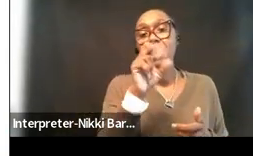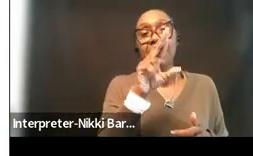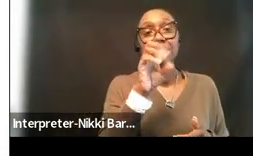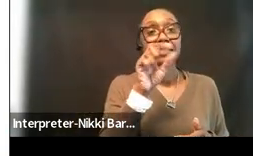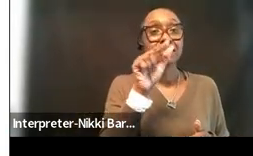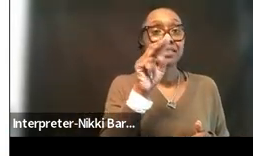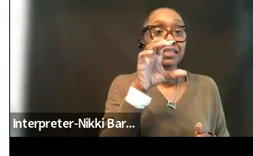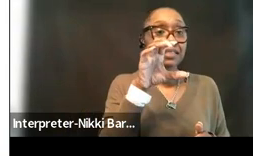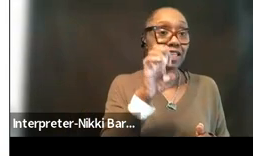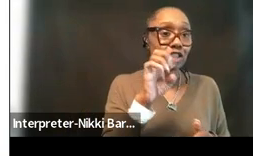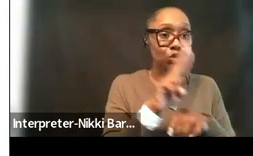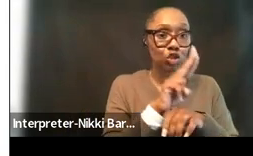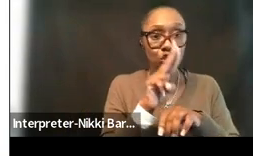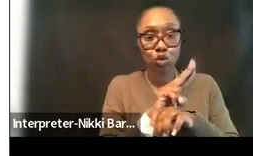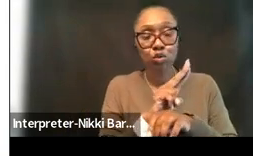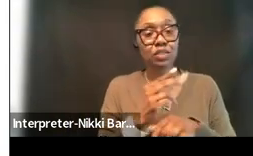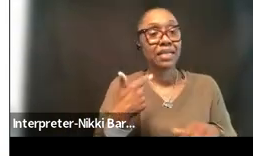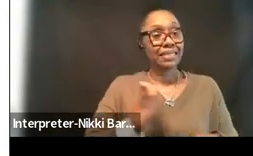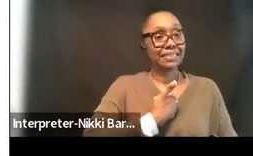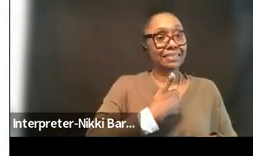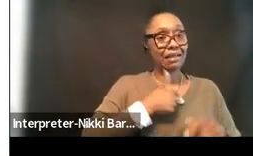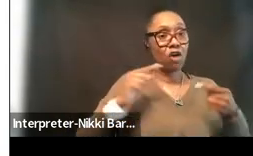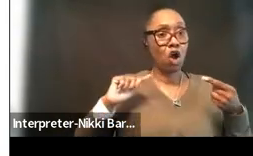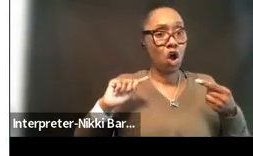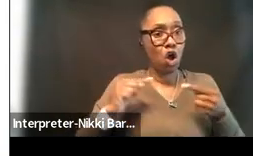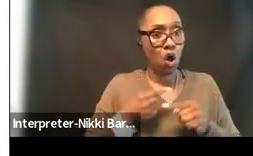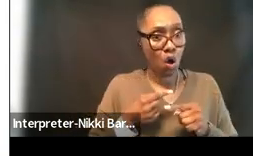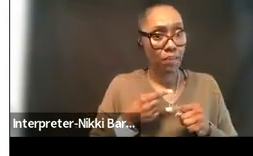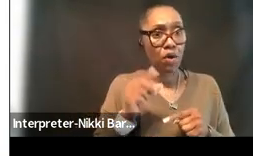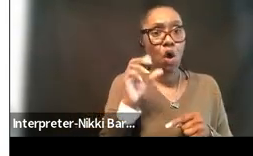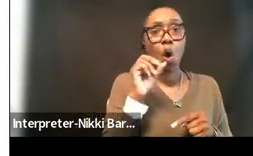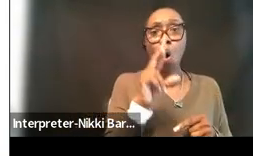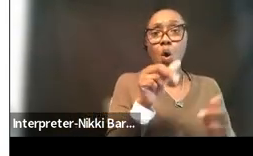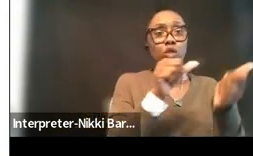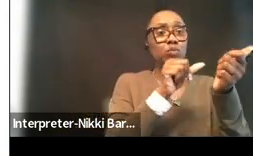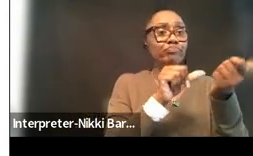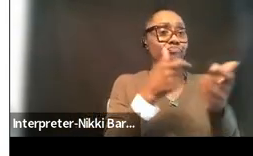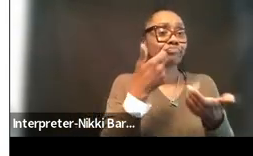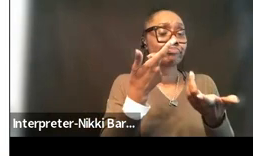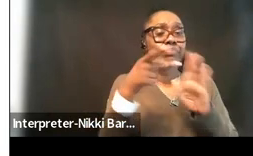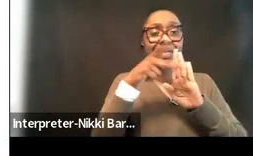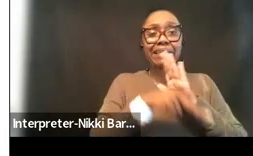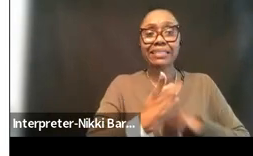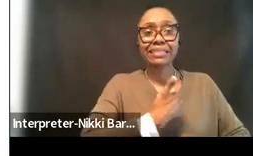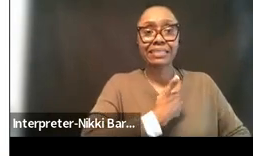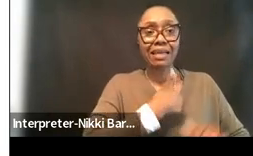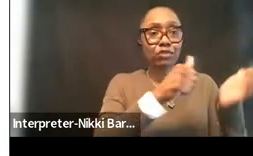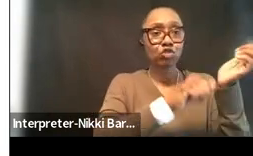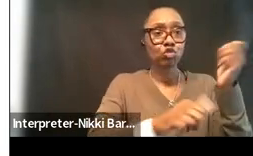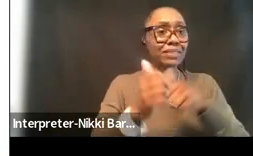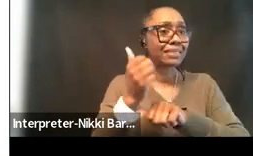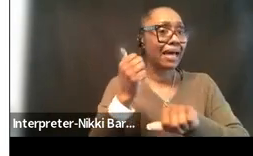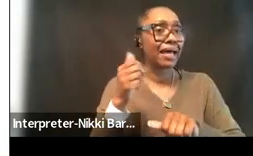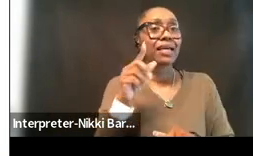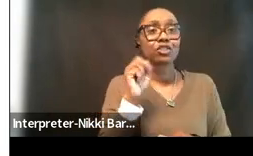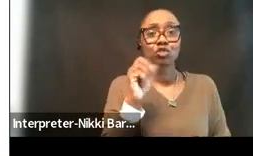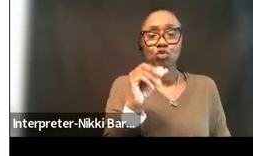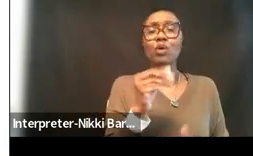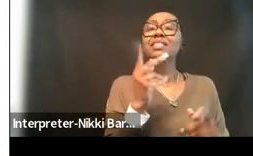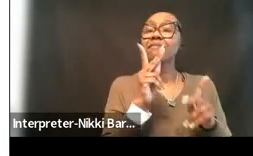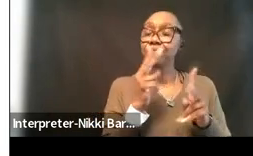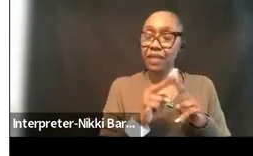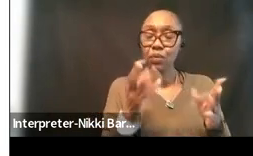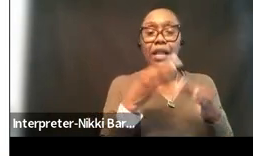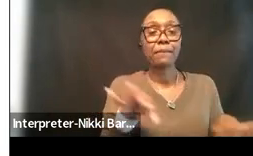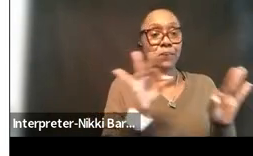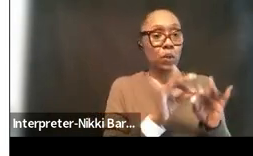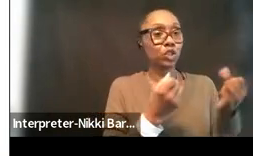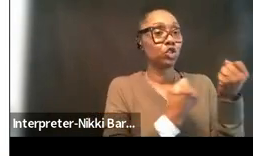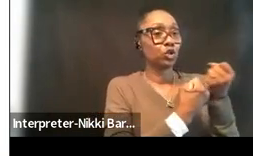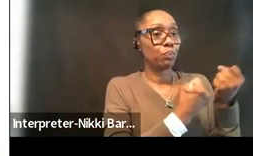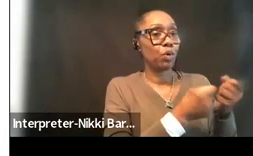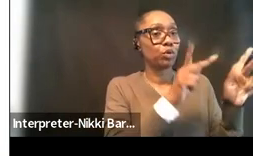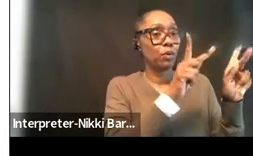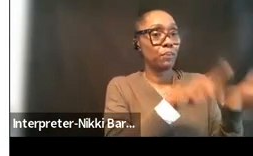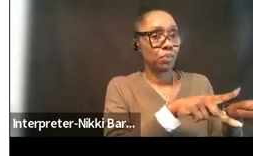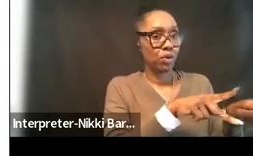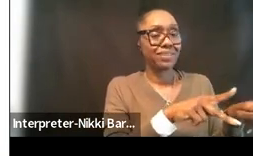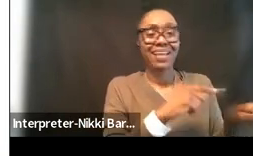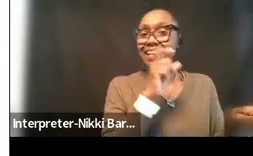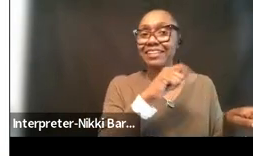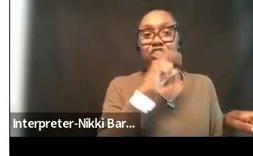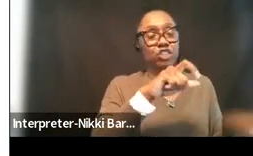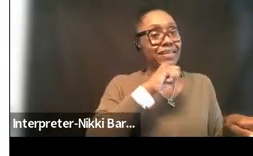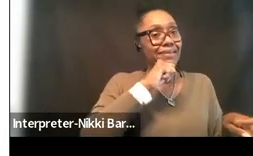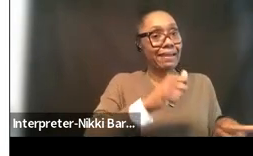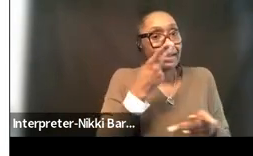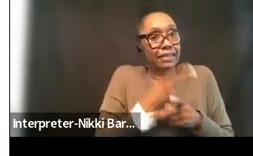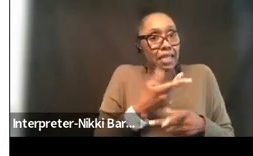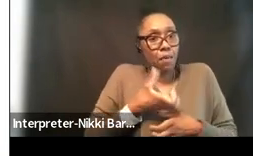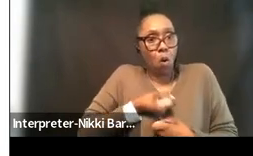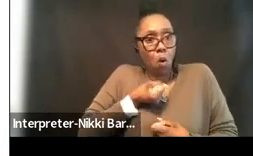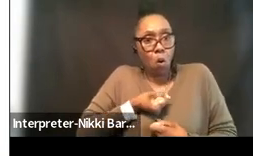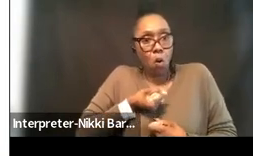So it's very important. That we support someone into feeling the emotions they are having. Not having someone bury them down.